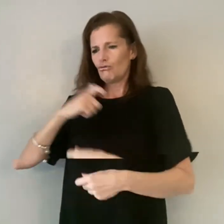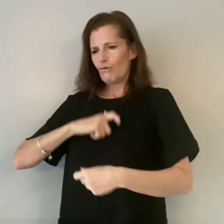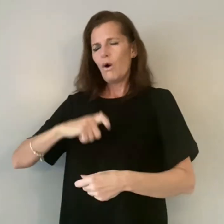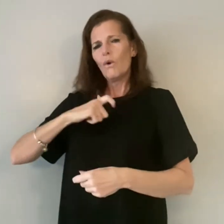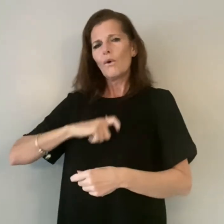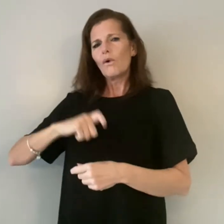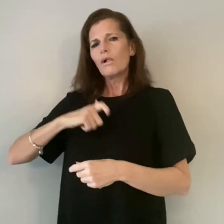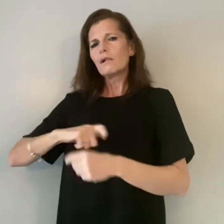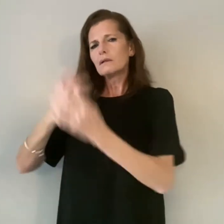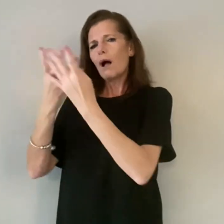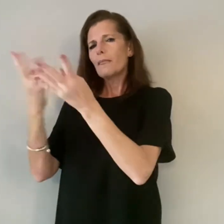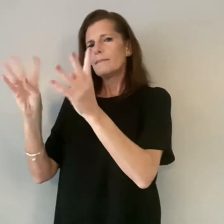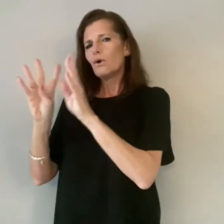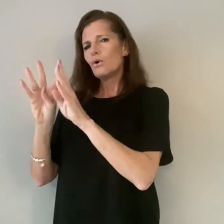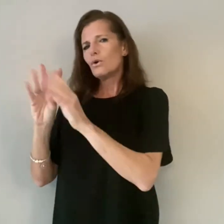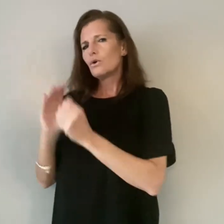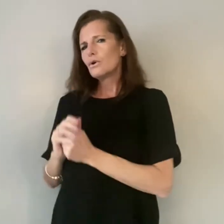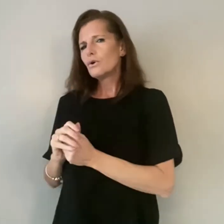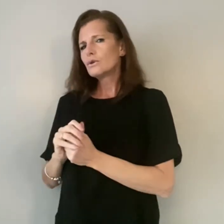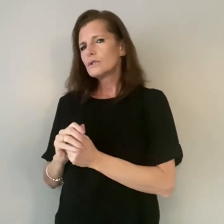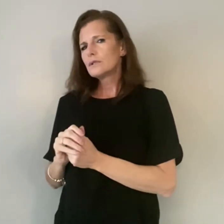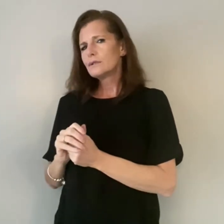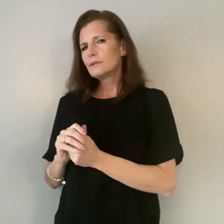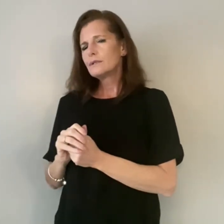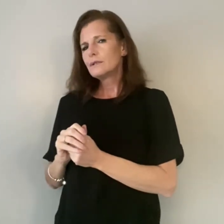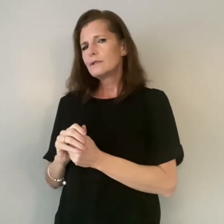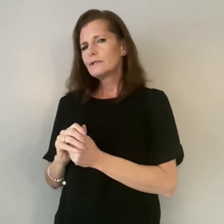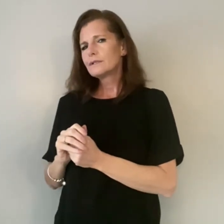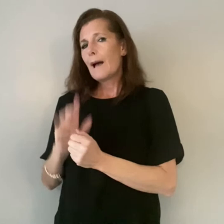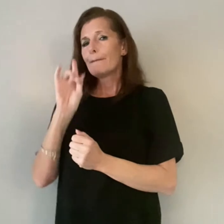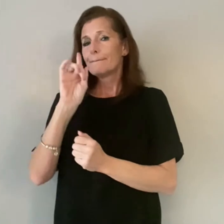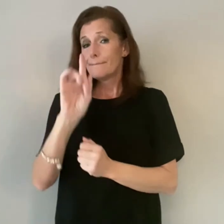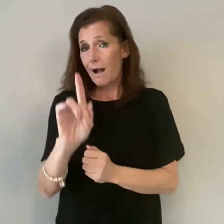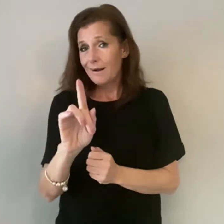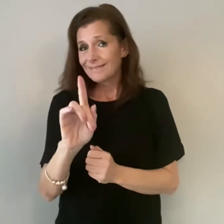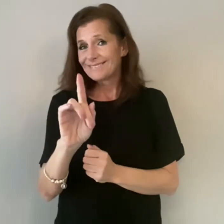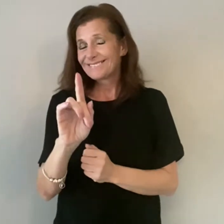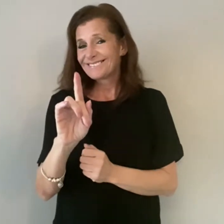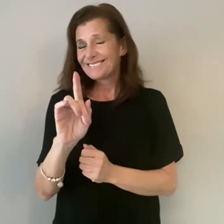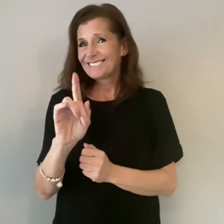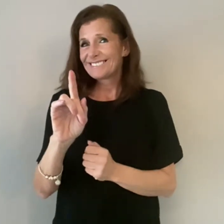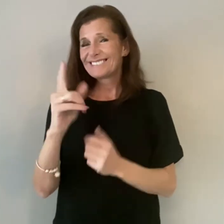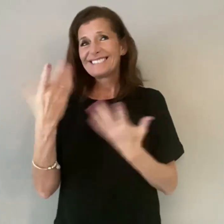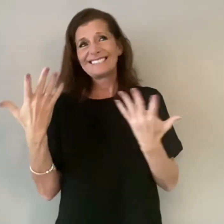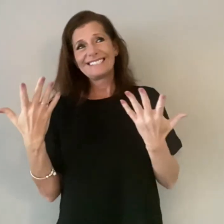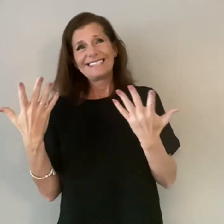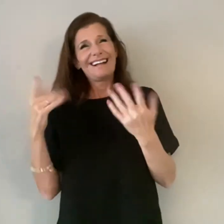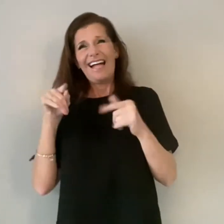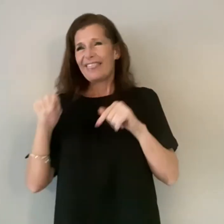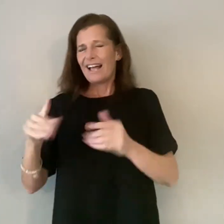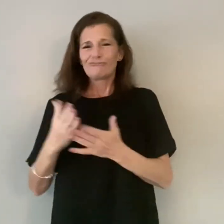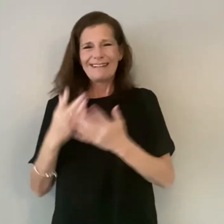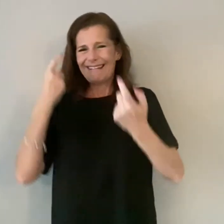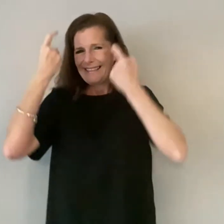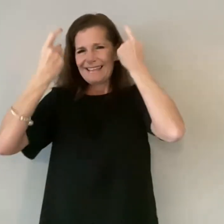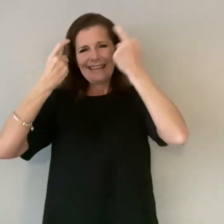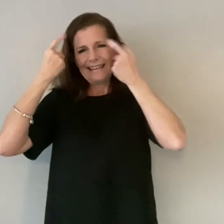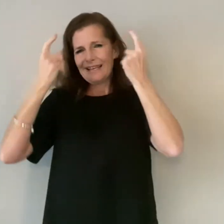roles on various boards as a trustee. Now having said that, that thinking for me is in its infancy,